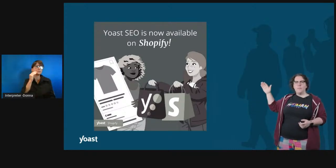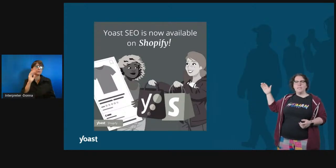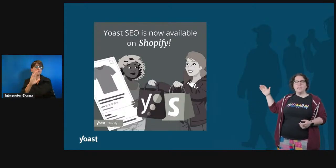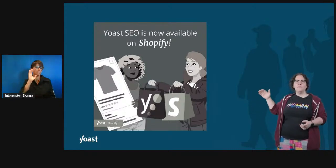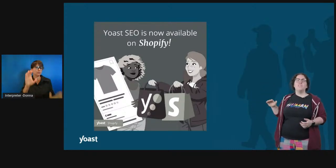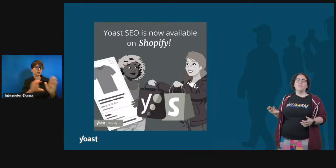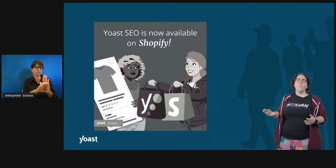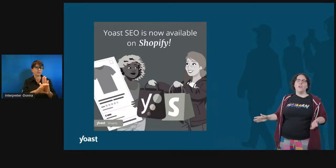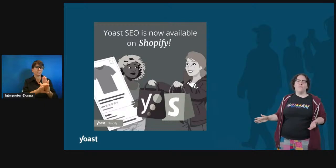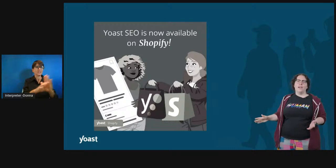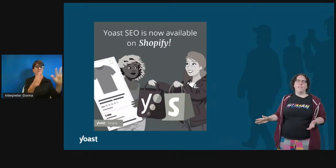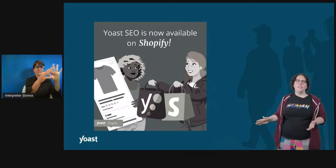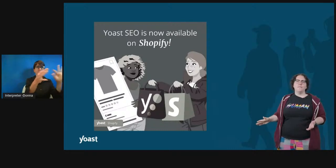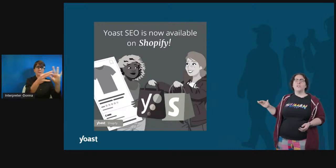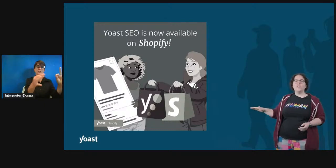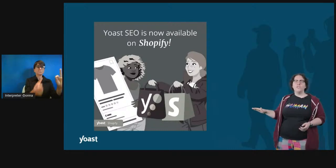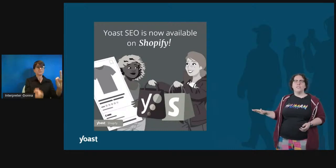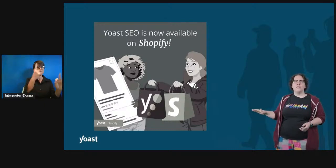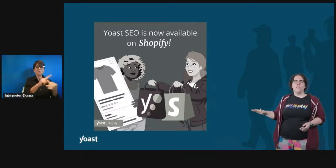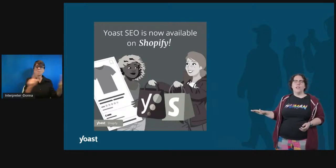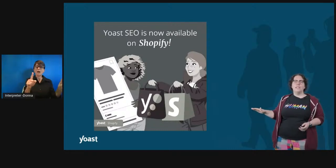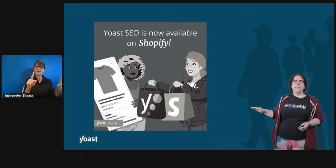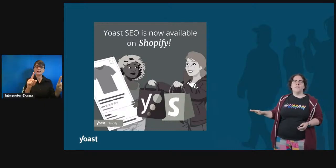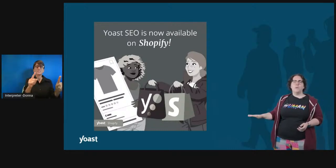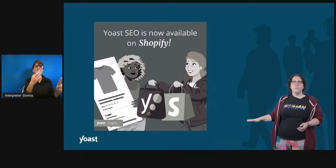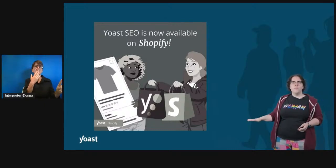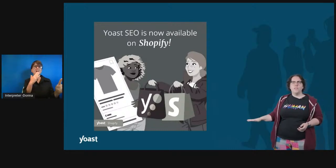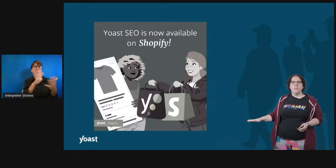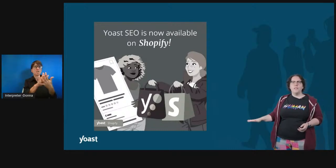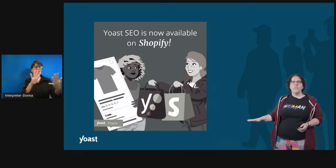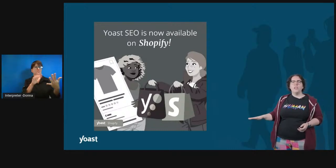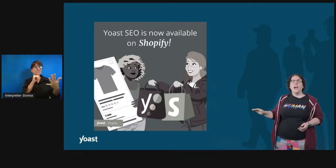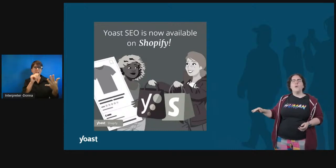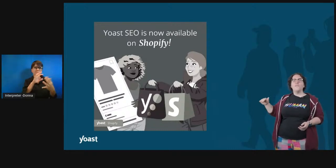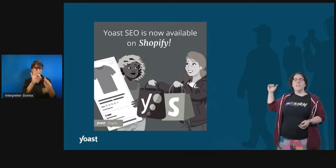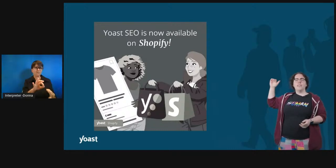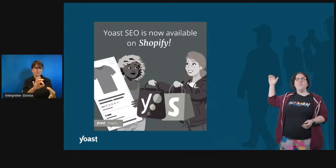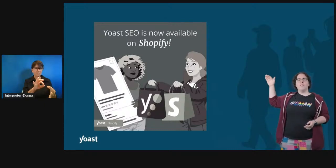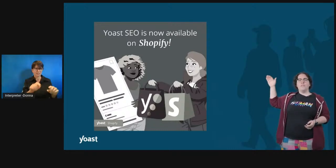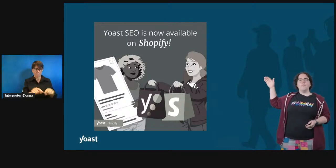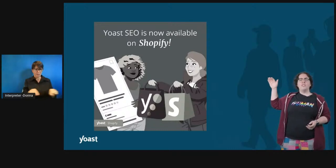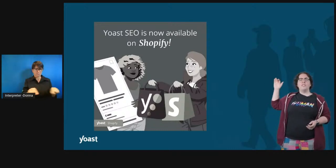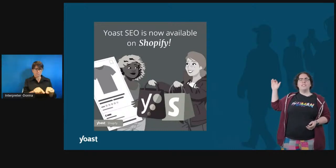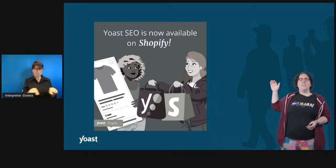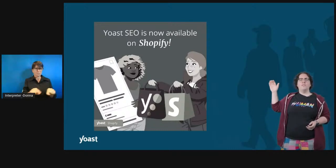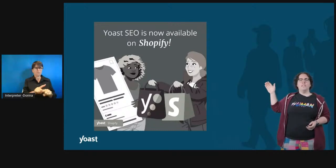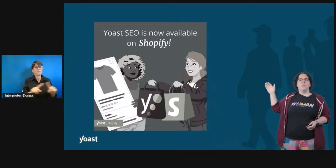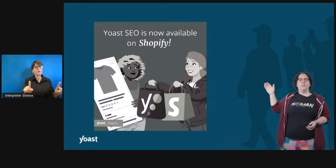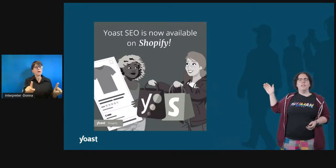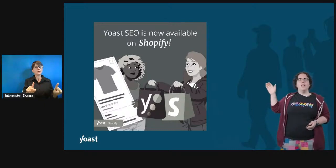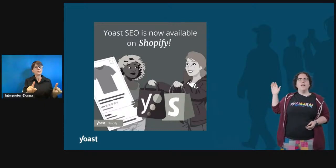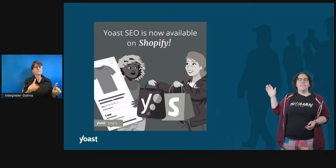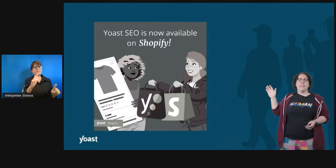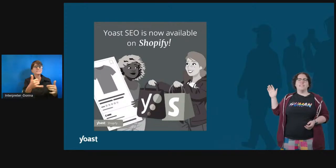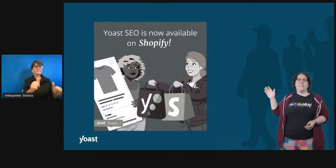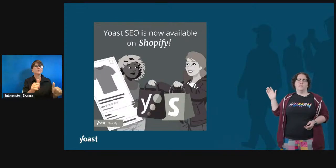I have taken color out of this image to show you how some people may experience it.